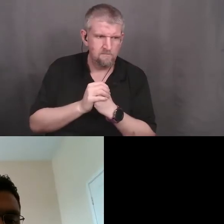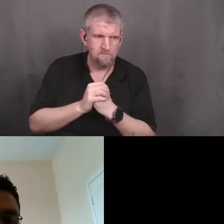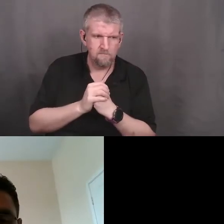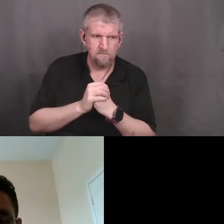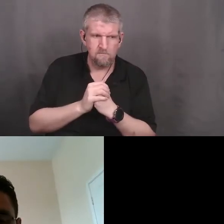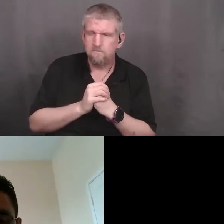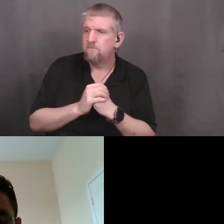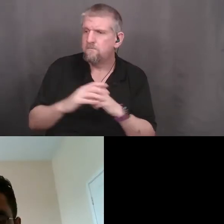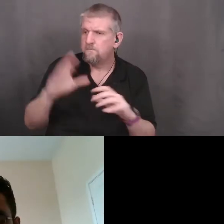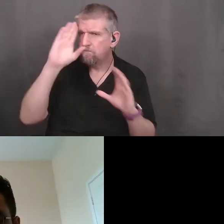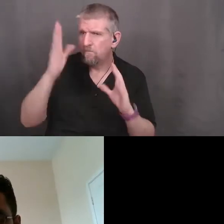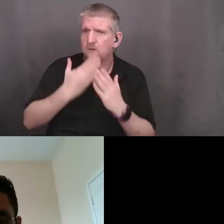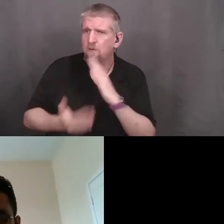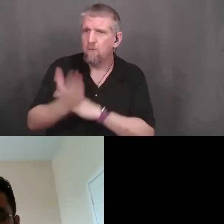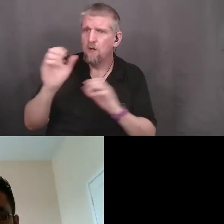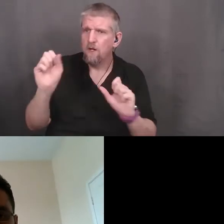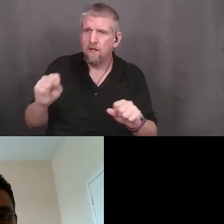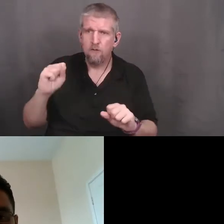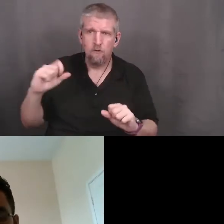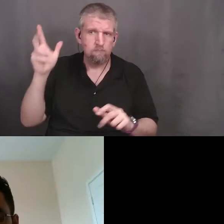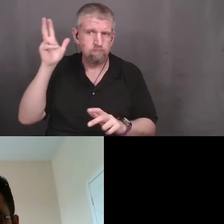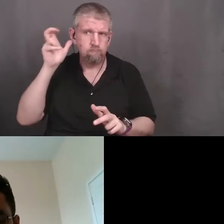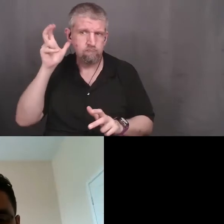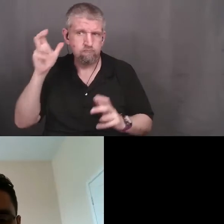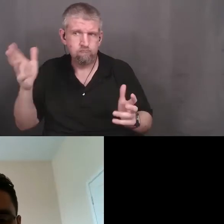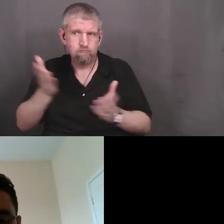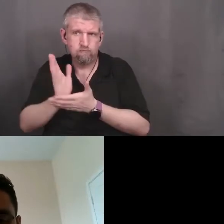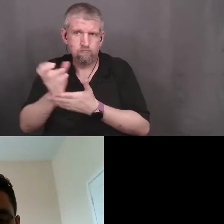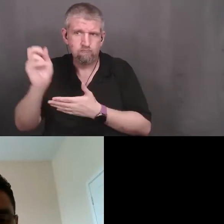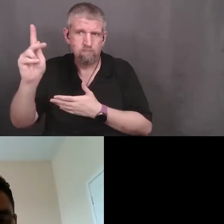Good morning, can everyone hear me okay? I'm hoping that everyone can hear me okay.